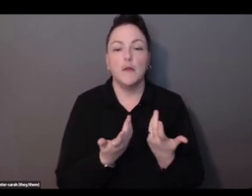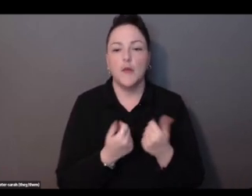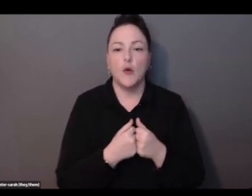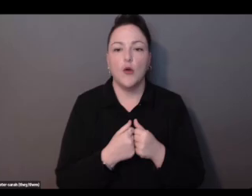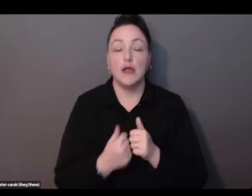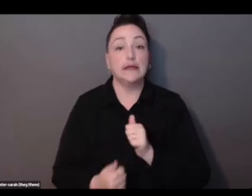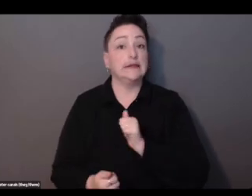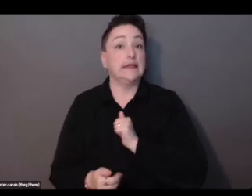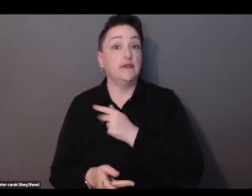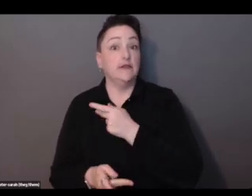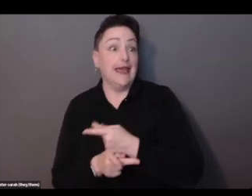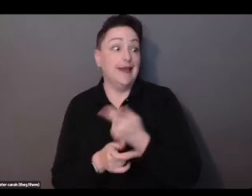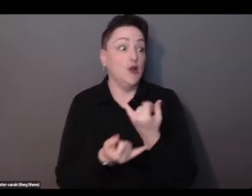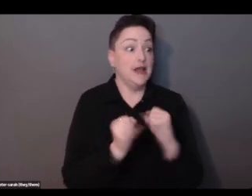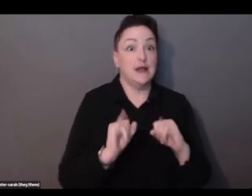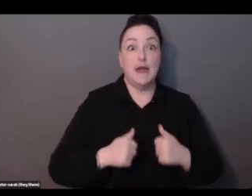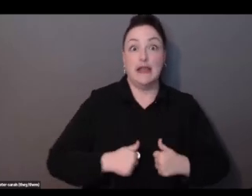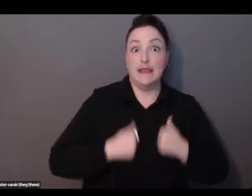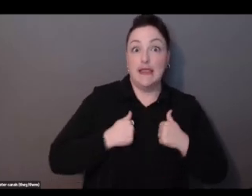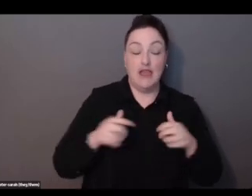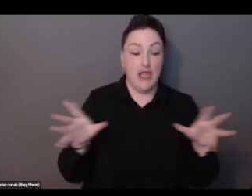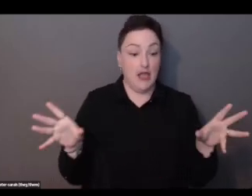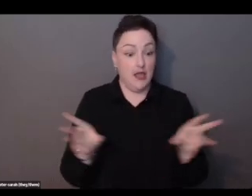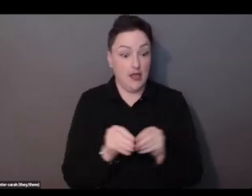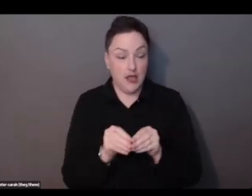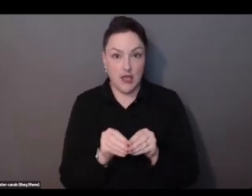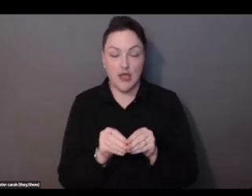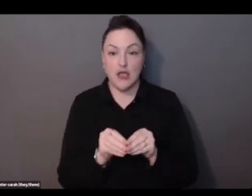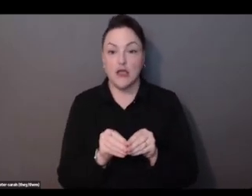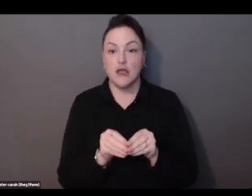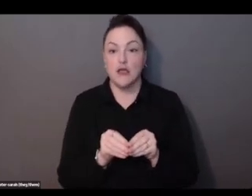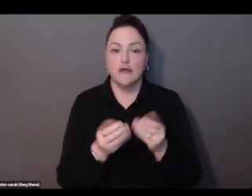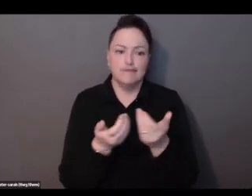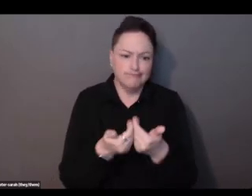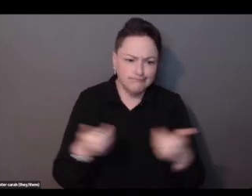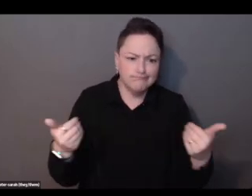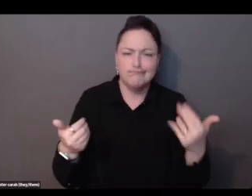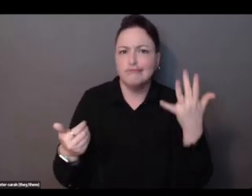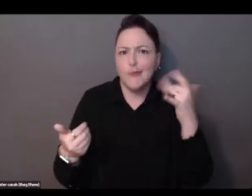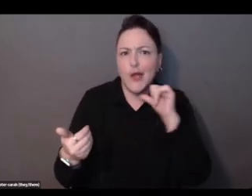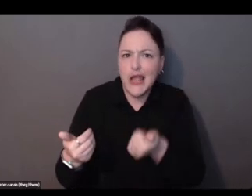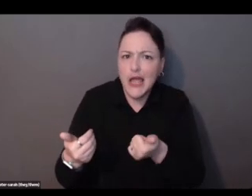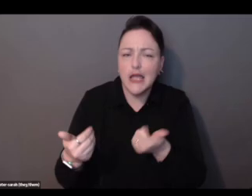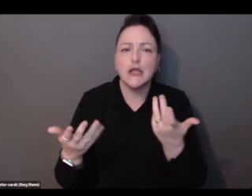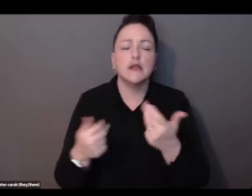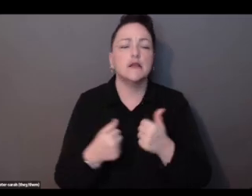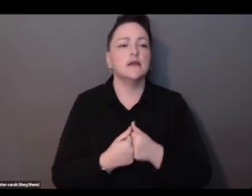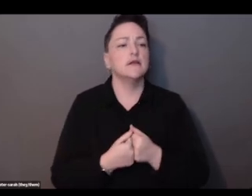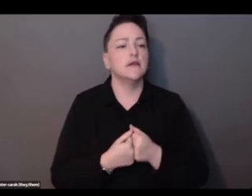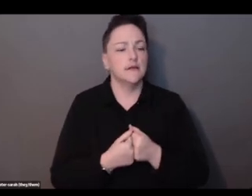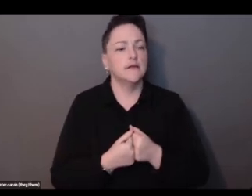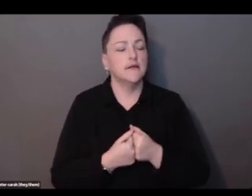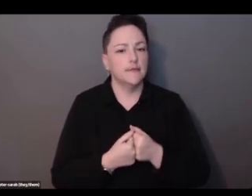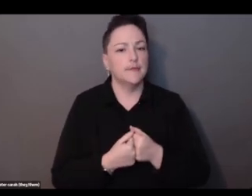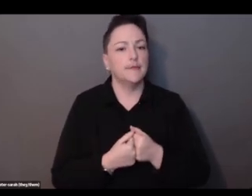independent living disabilities rather than looking at them separately as well. Part of this really is due